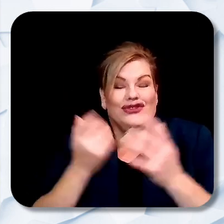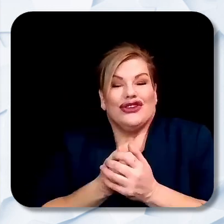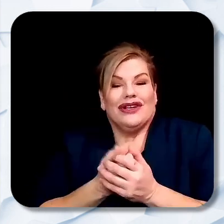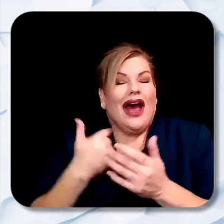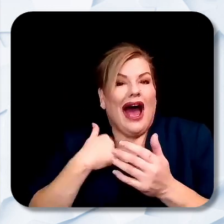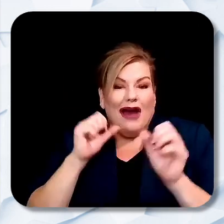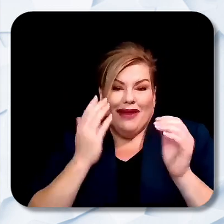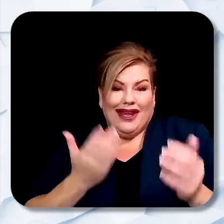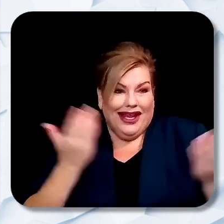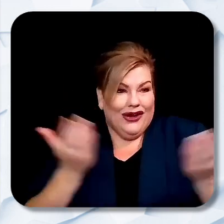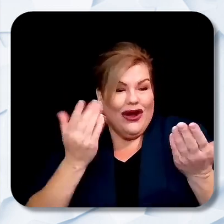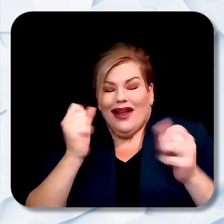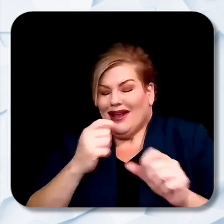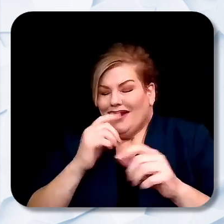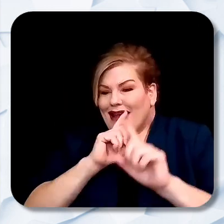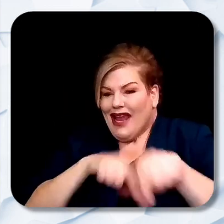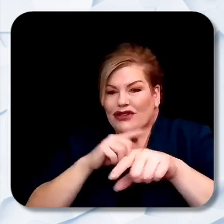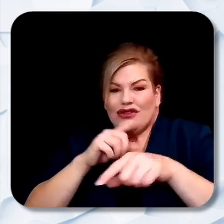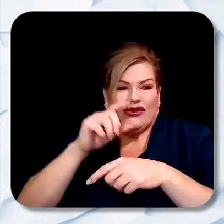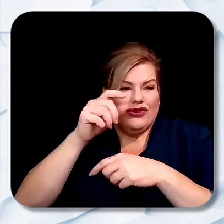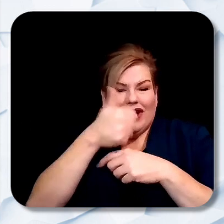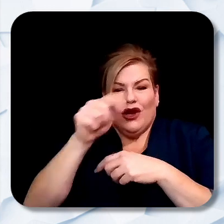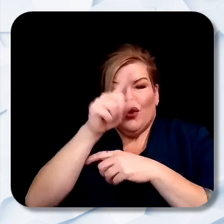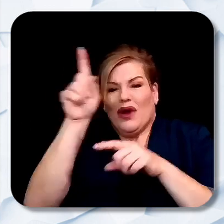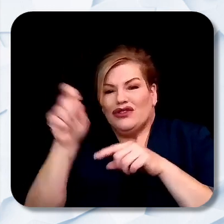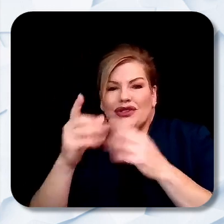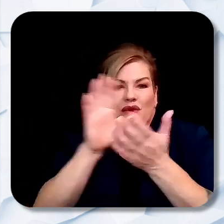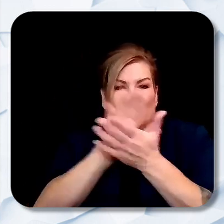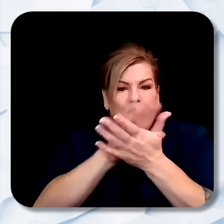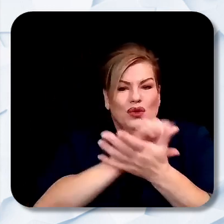I've talked about and assist school nurses and school staff with implementing stock,